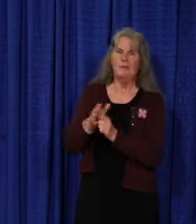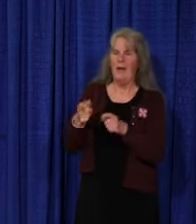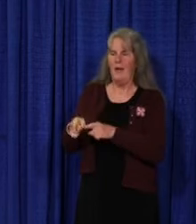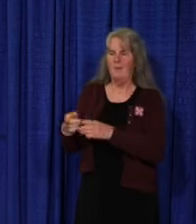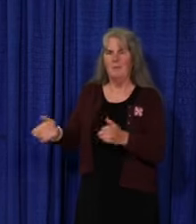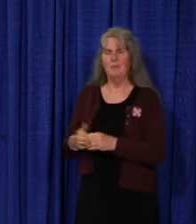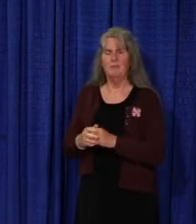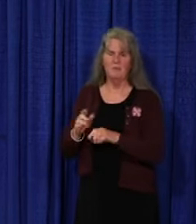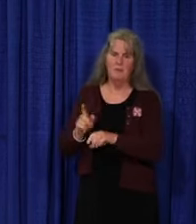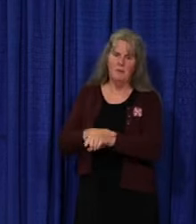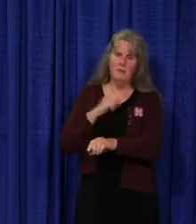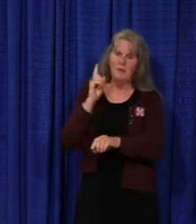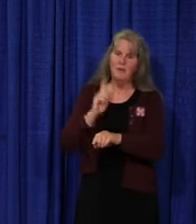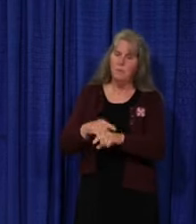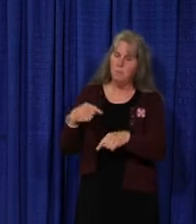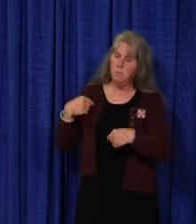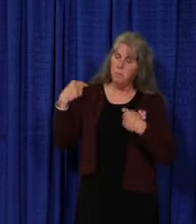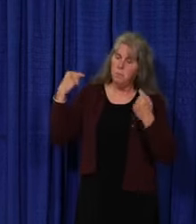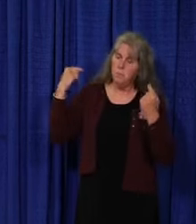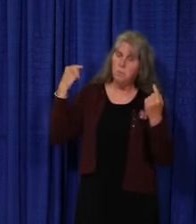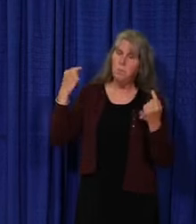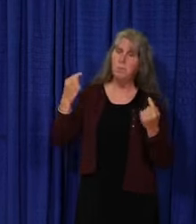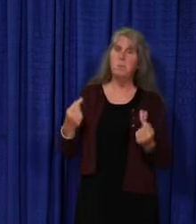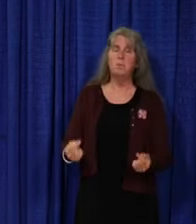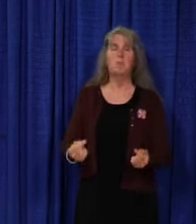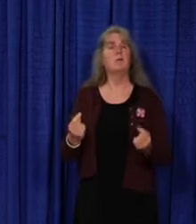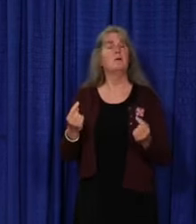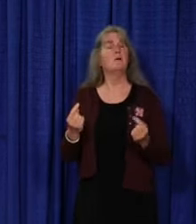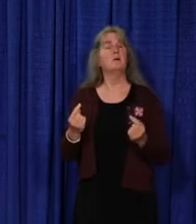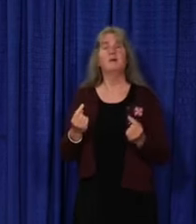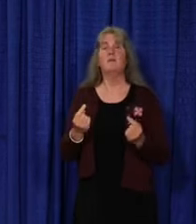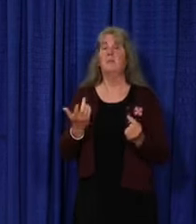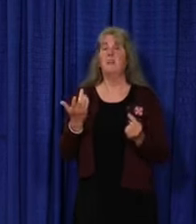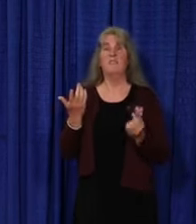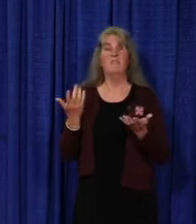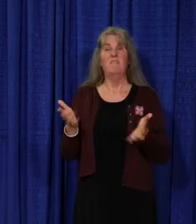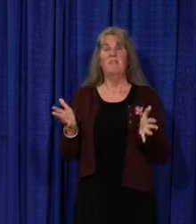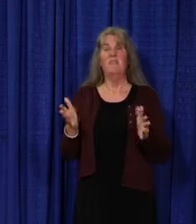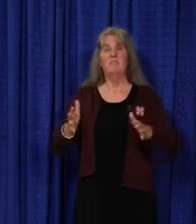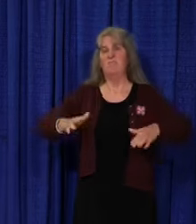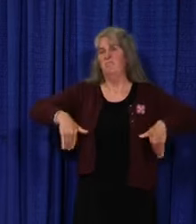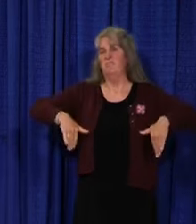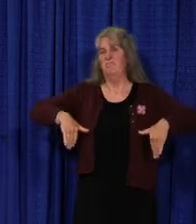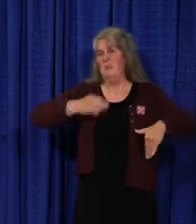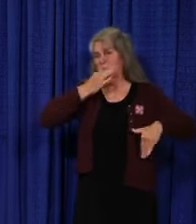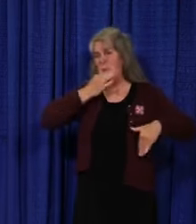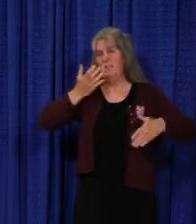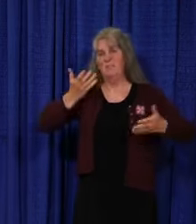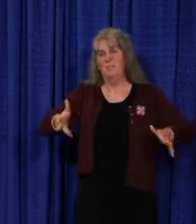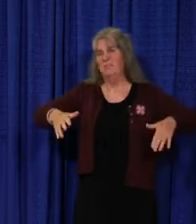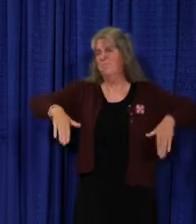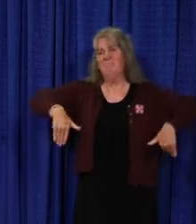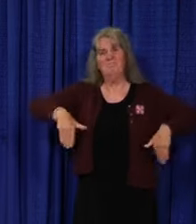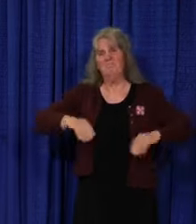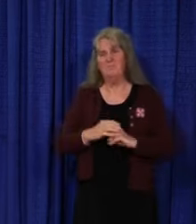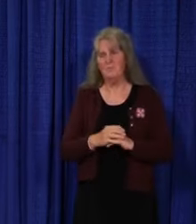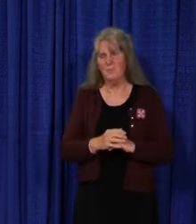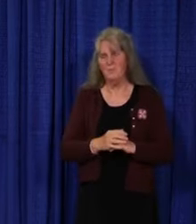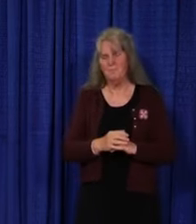It has been a long road and the offramp is not coming anytime soon.